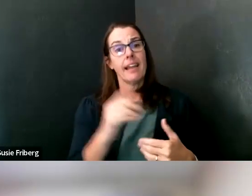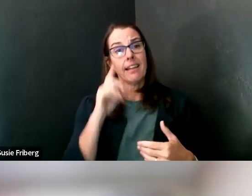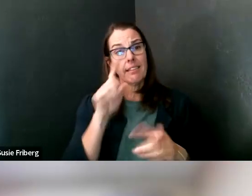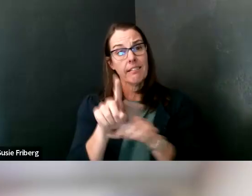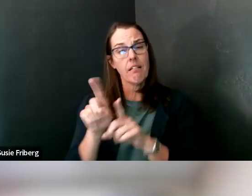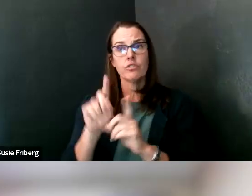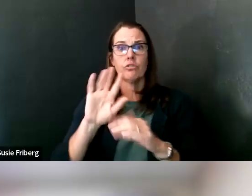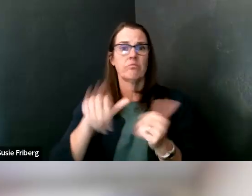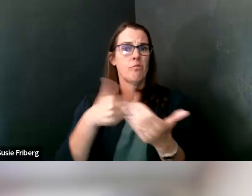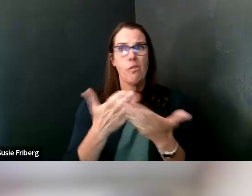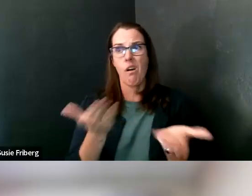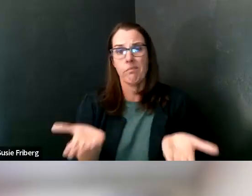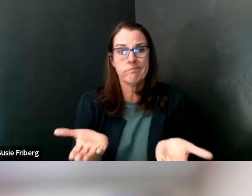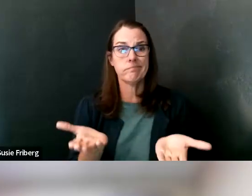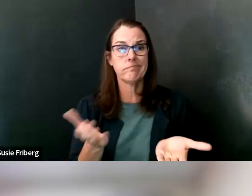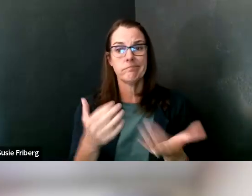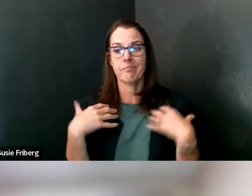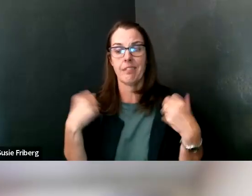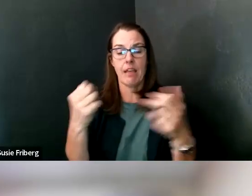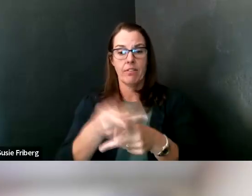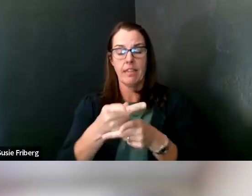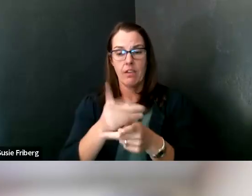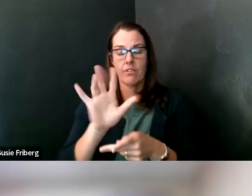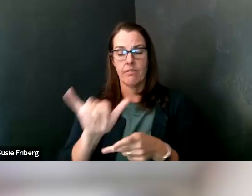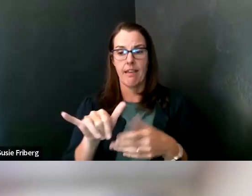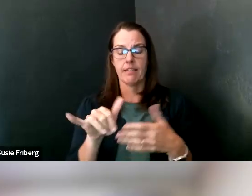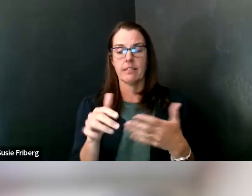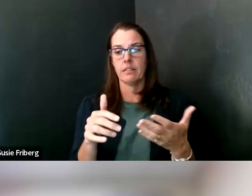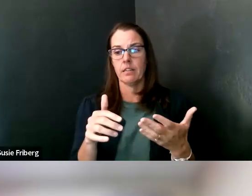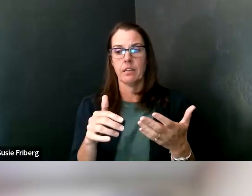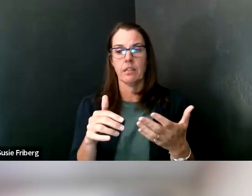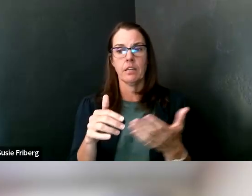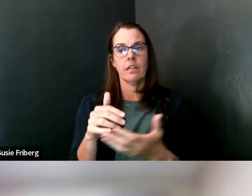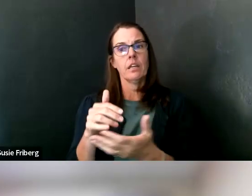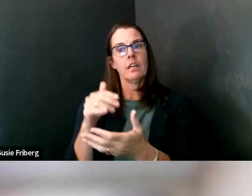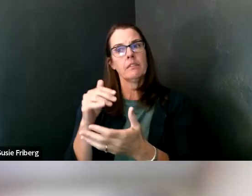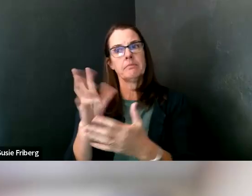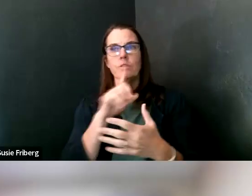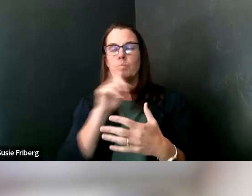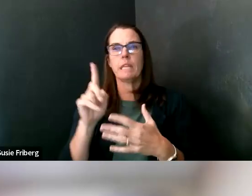overall I think um, healthc care that's being guided by a for-profit industry is I I don't